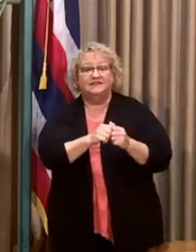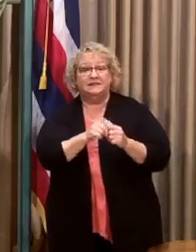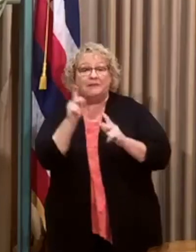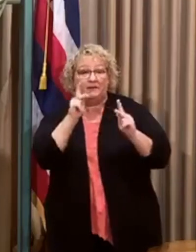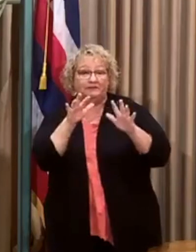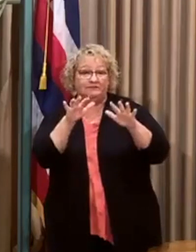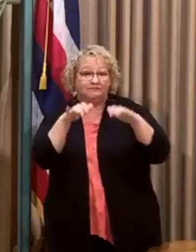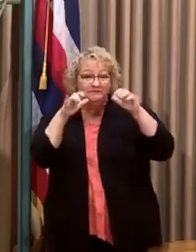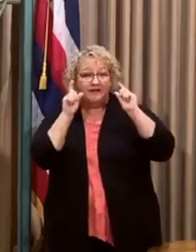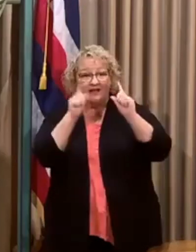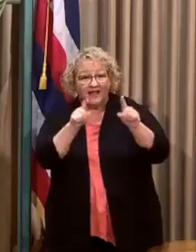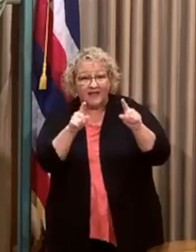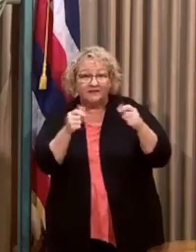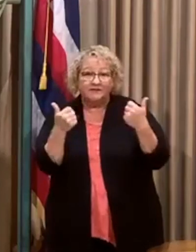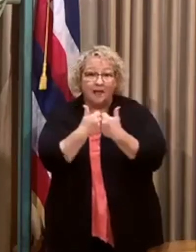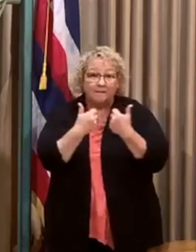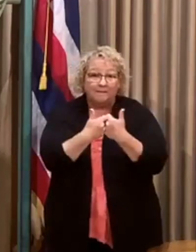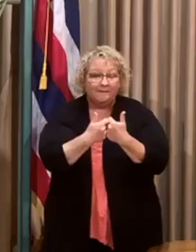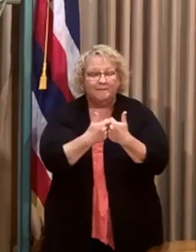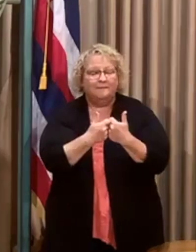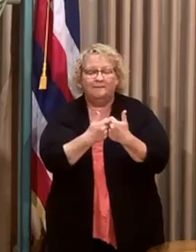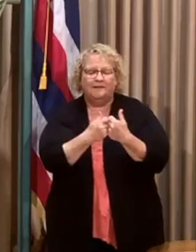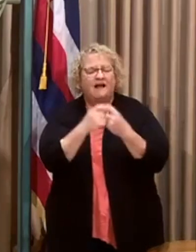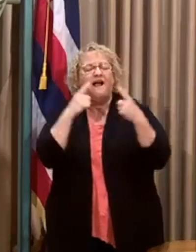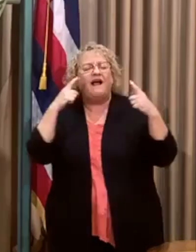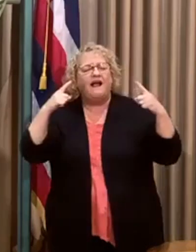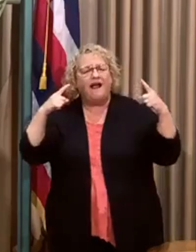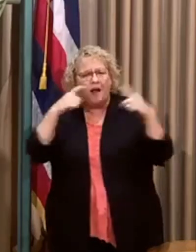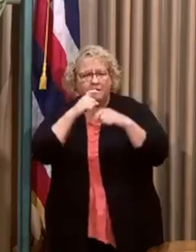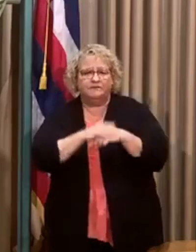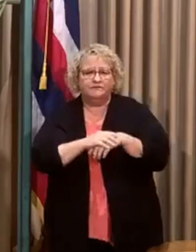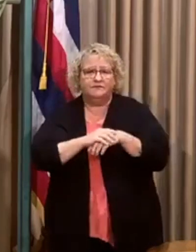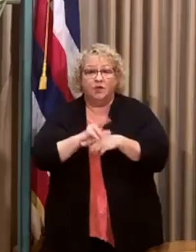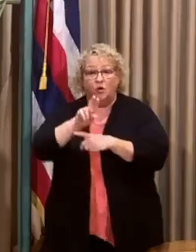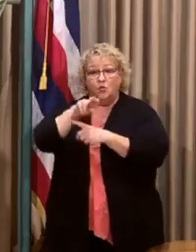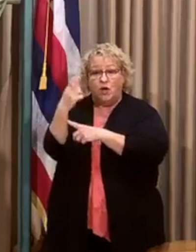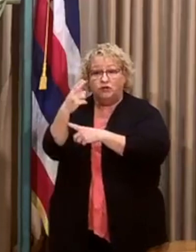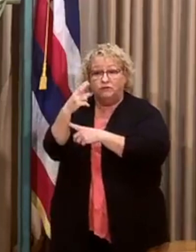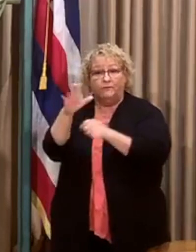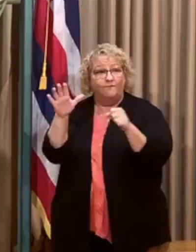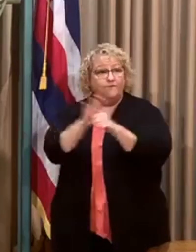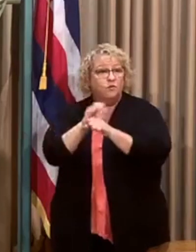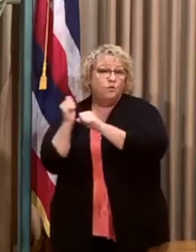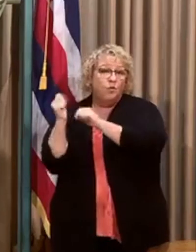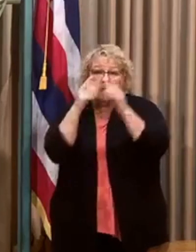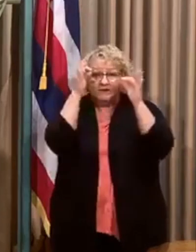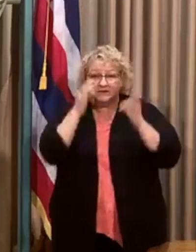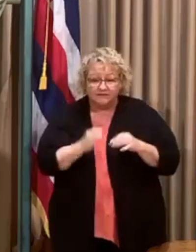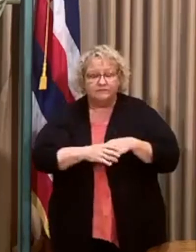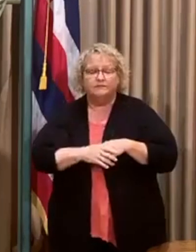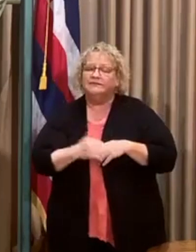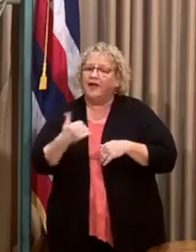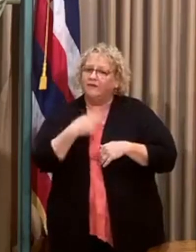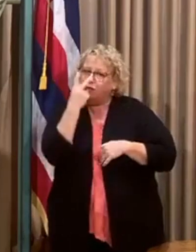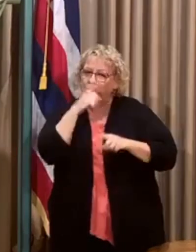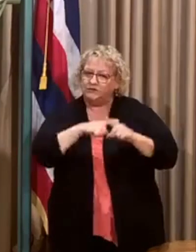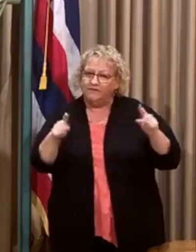and most of all, it's not something that UH can unilaterally decide. We play in two different athletic conferences.